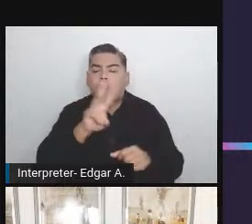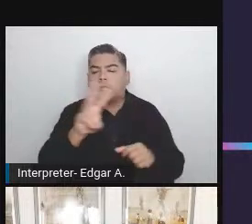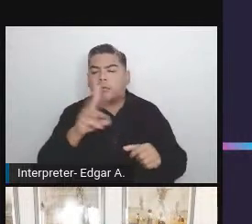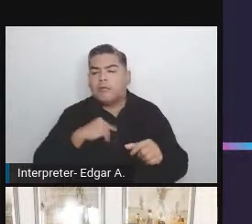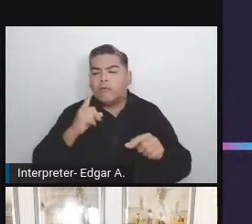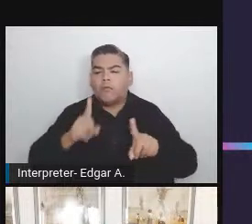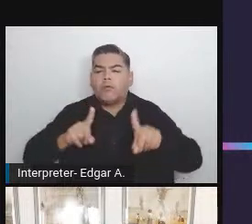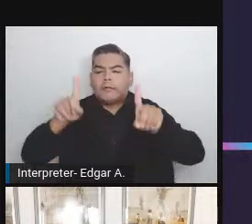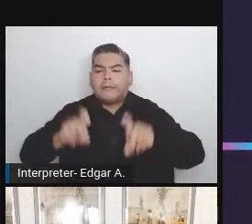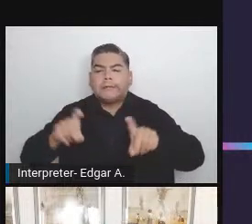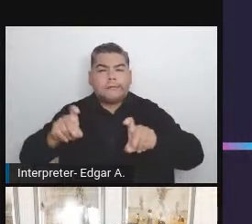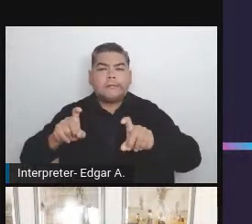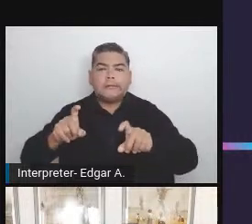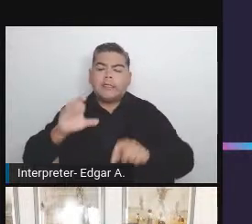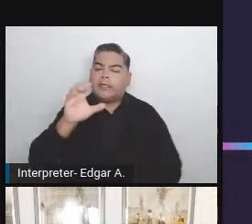with by installing these in passing